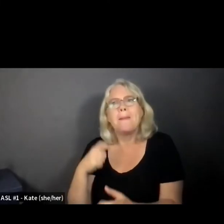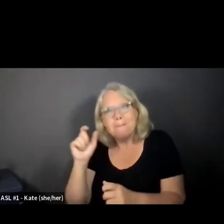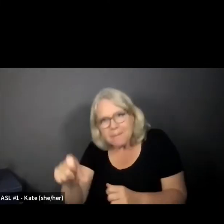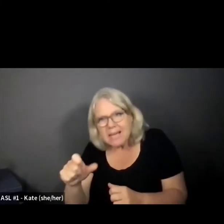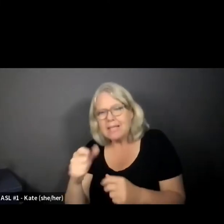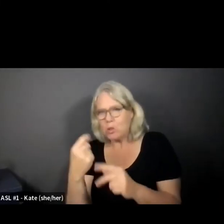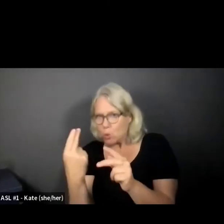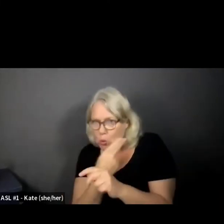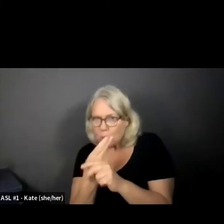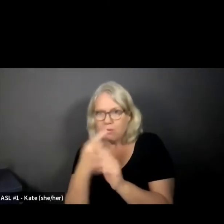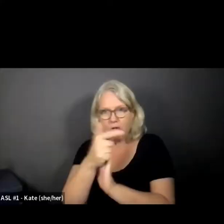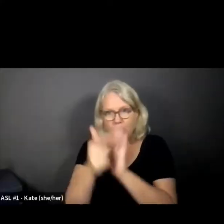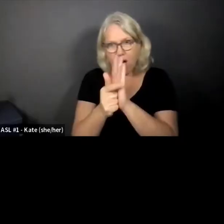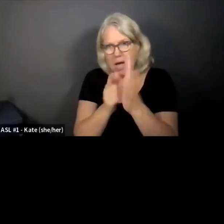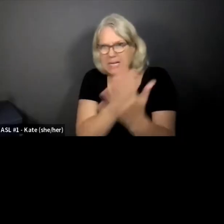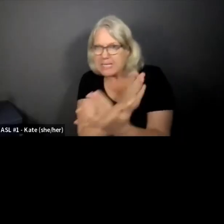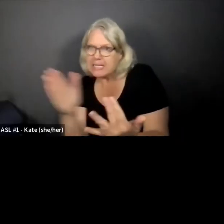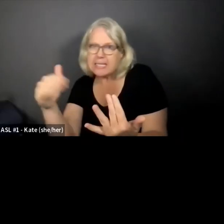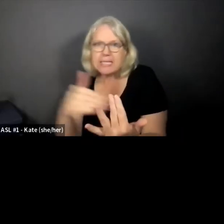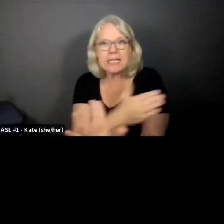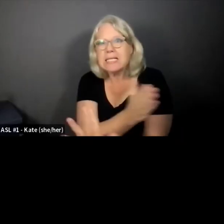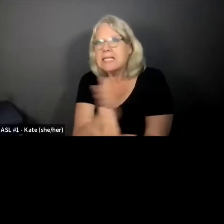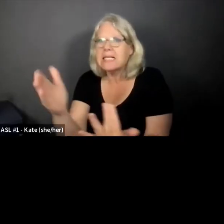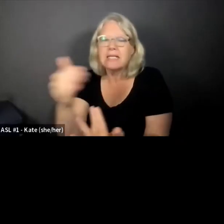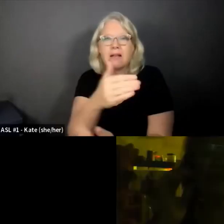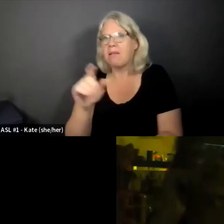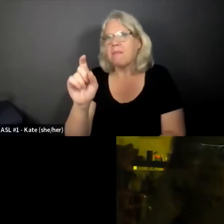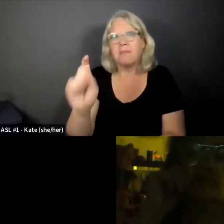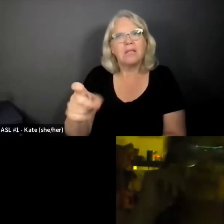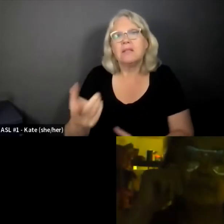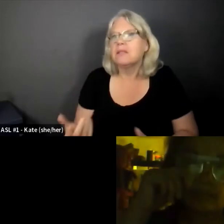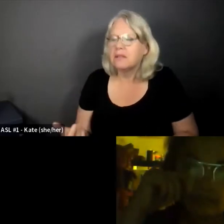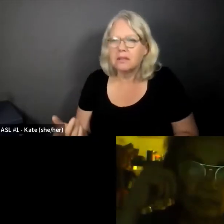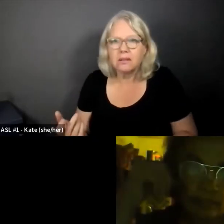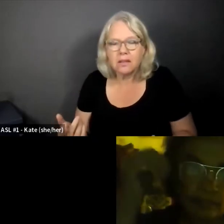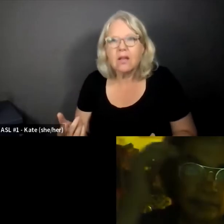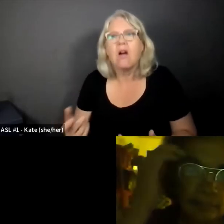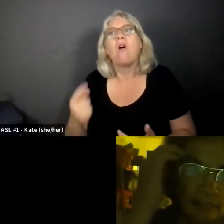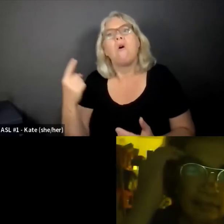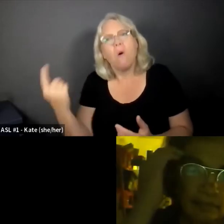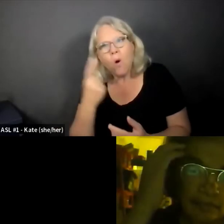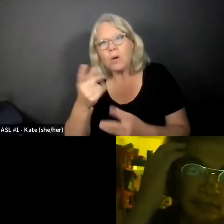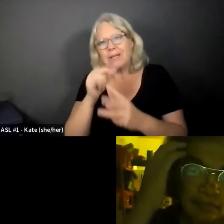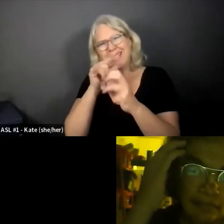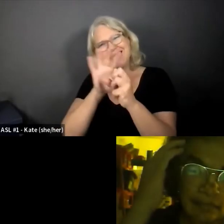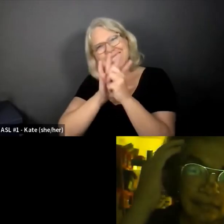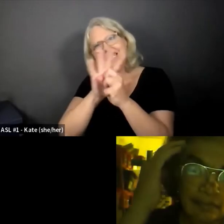I BELIEVE HUMAN RIGHTS ARE RECOGNIZED ONLY WHEN WE PRESS REGULARLY AND RIGOROUSLY AND